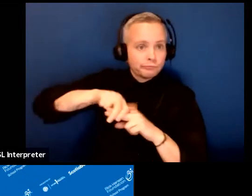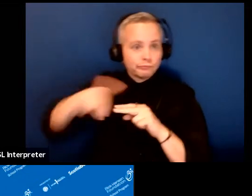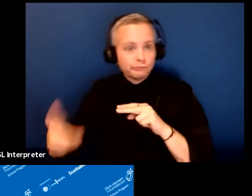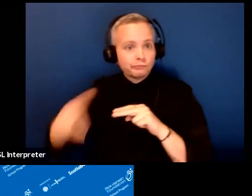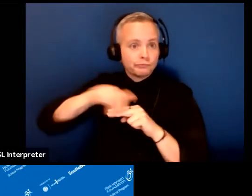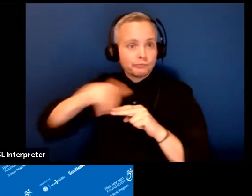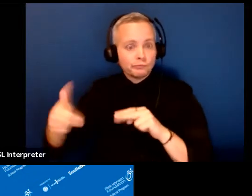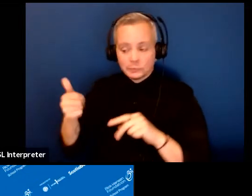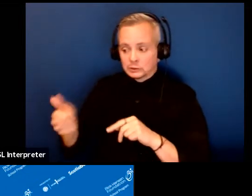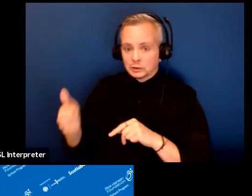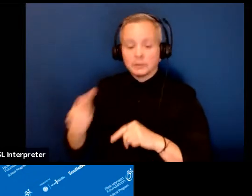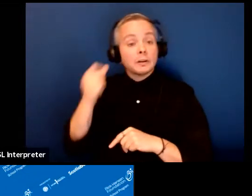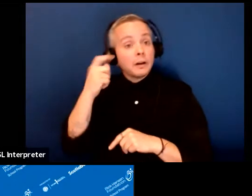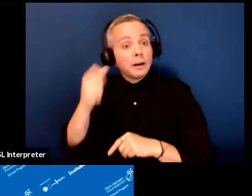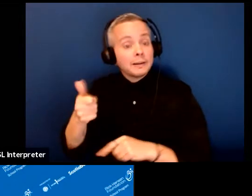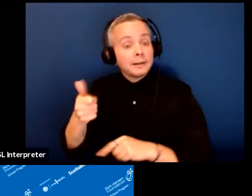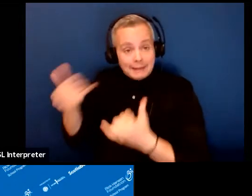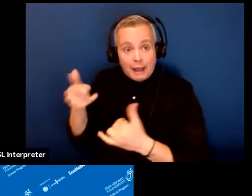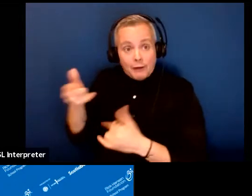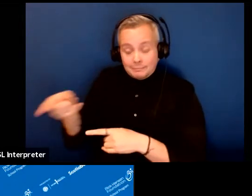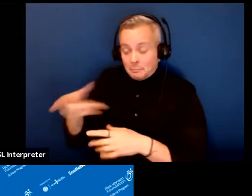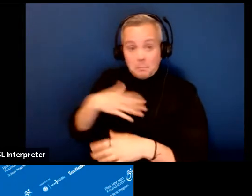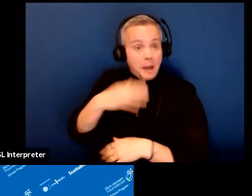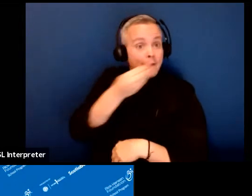HE CUTS MY OWN FOOD FOR ME BECAUSE I CAN'T CUT MY FOOD.